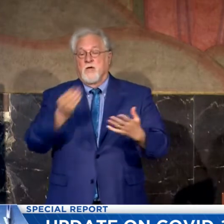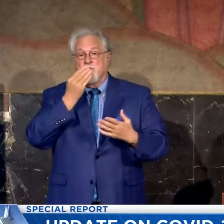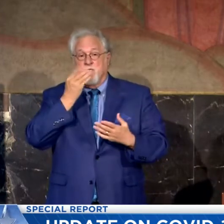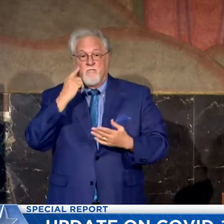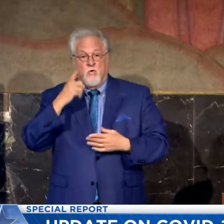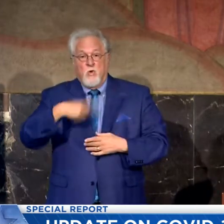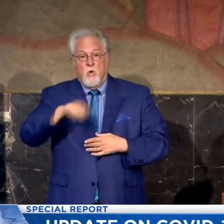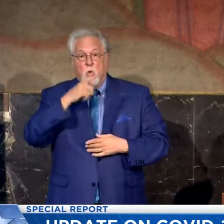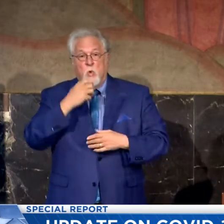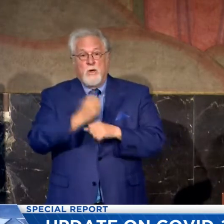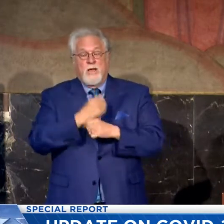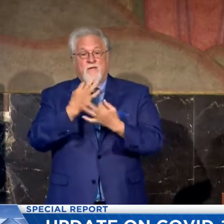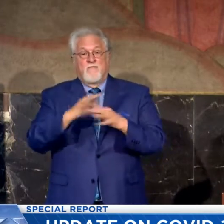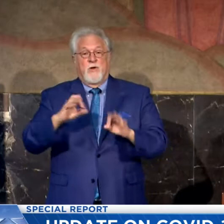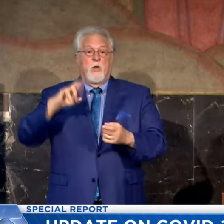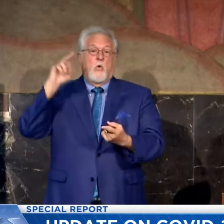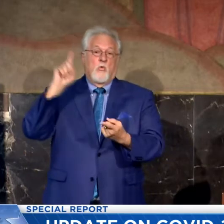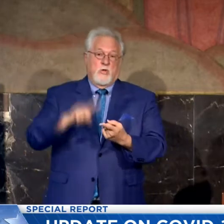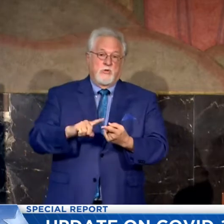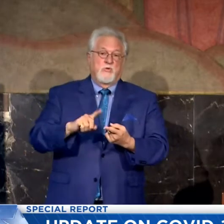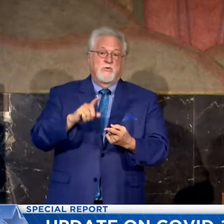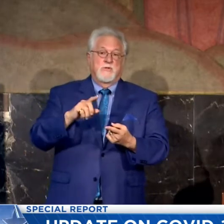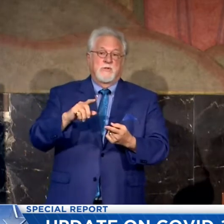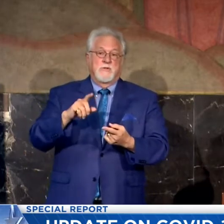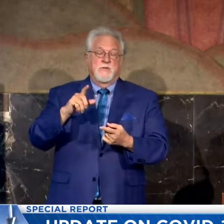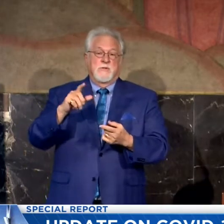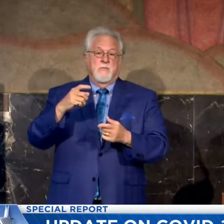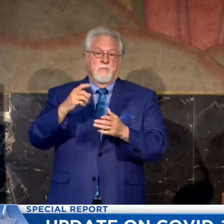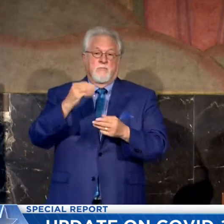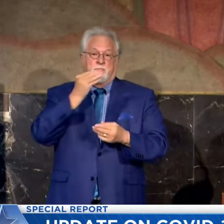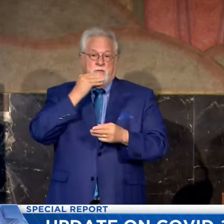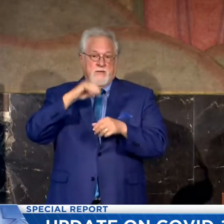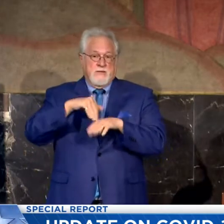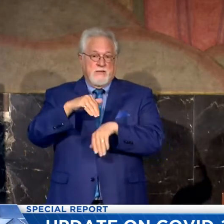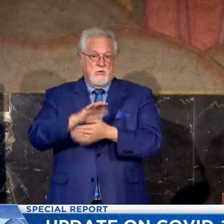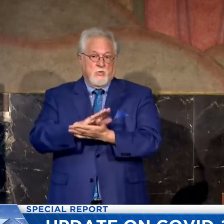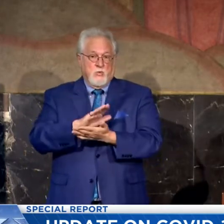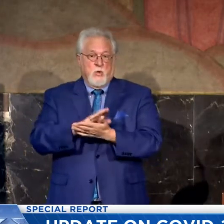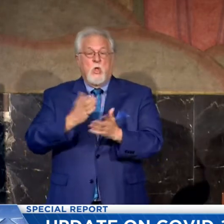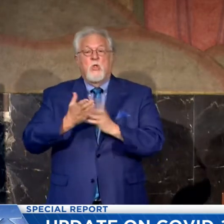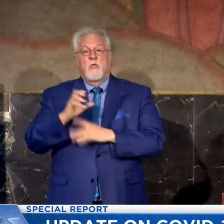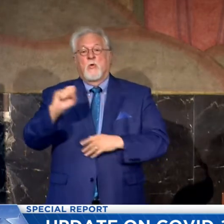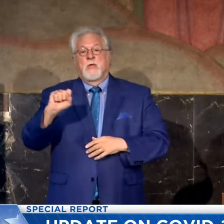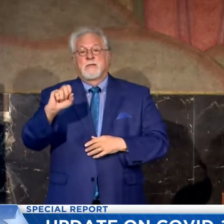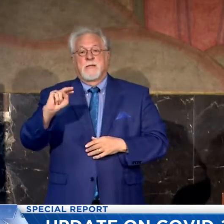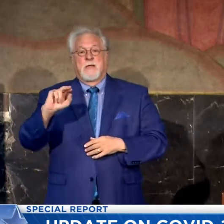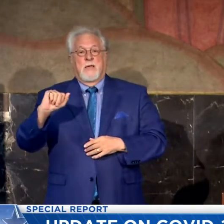FEDERAL PANDEMIC ABT PROGRAM. THAT PROVIDES FOOD BENEFITS FOR